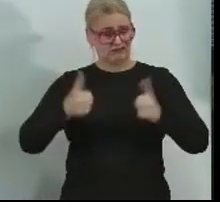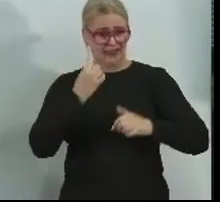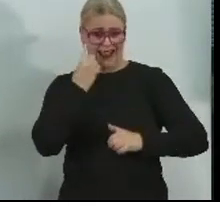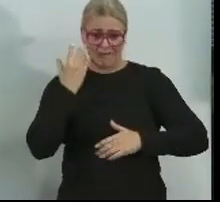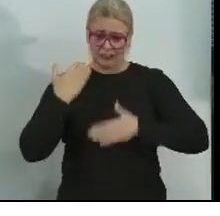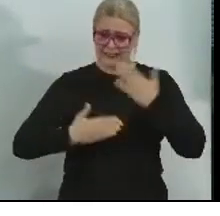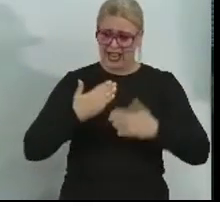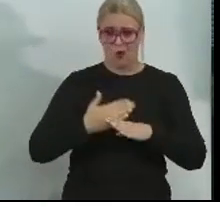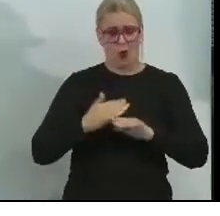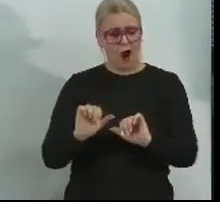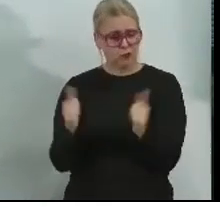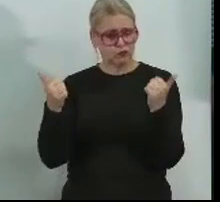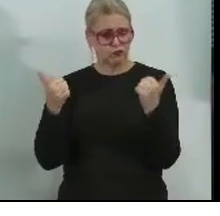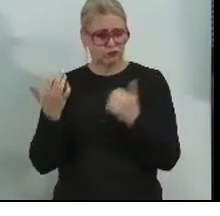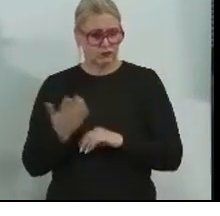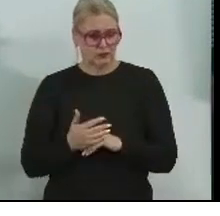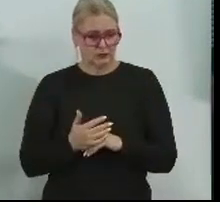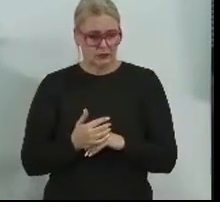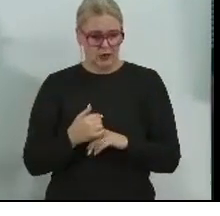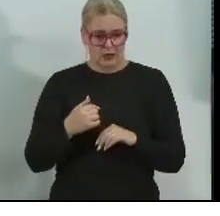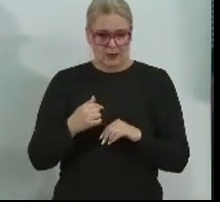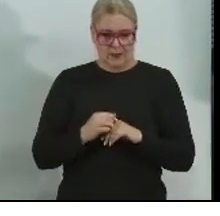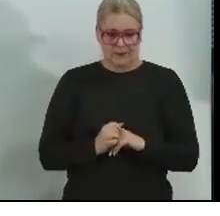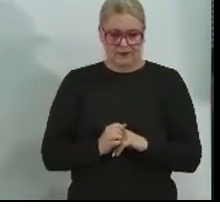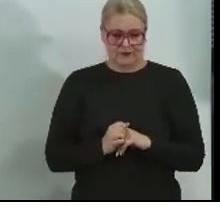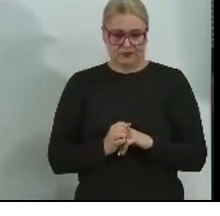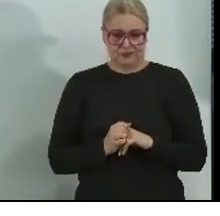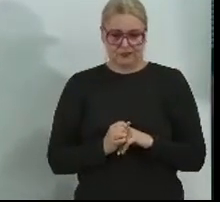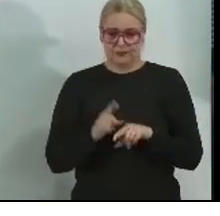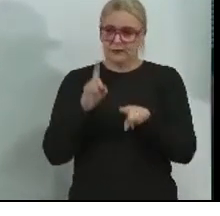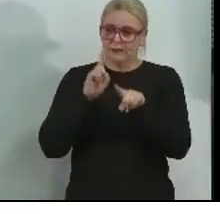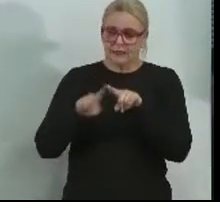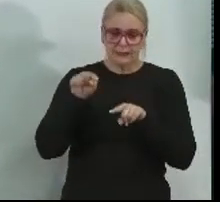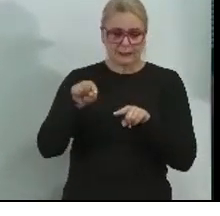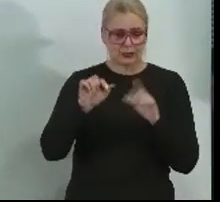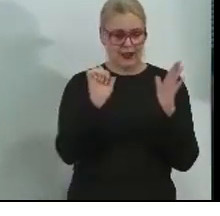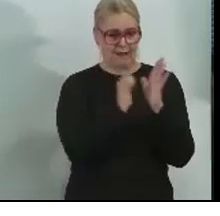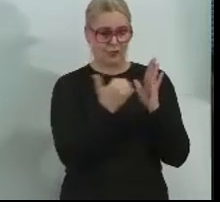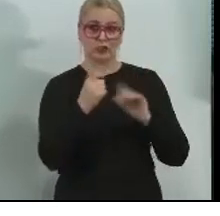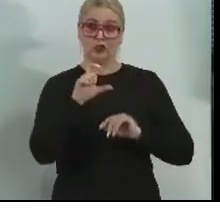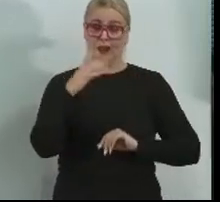4 can do to actually continue to drive that. So we get a slightly more representative kind